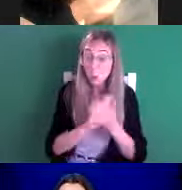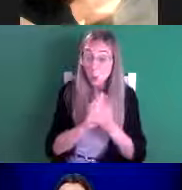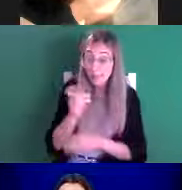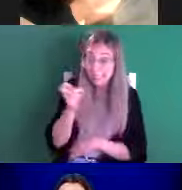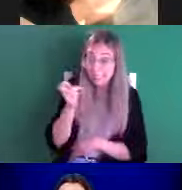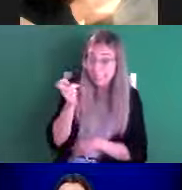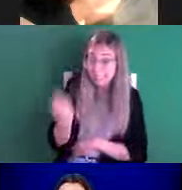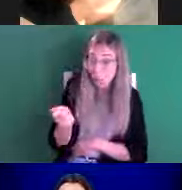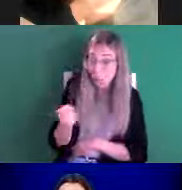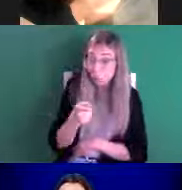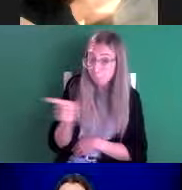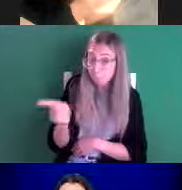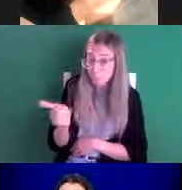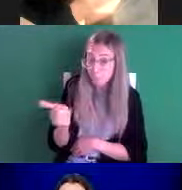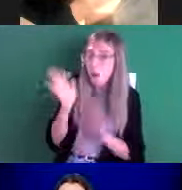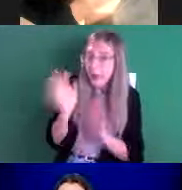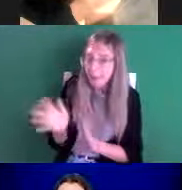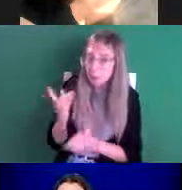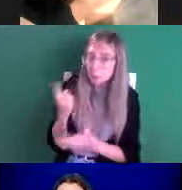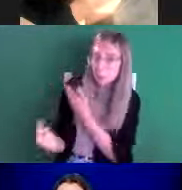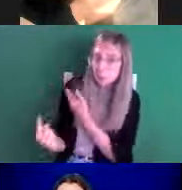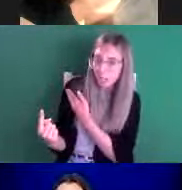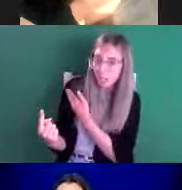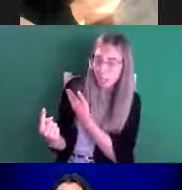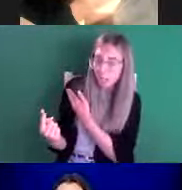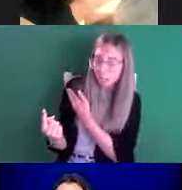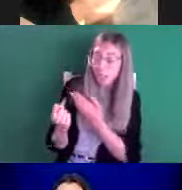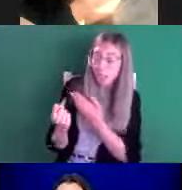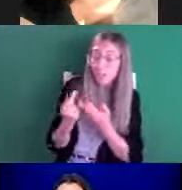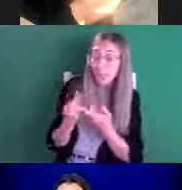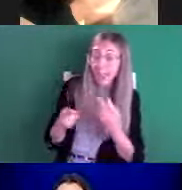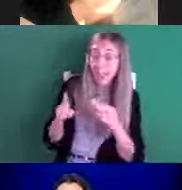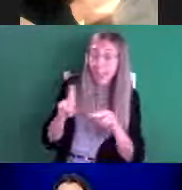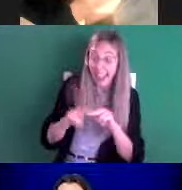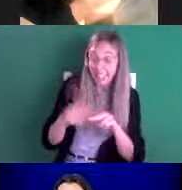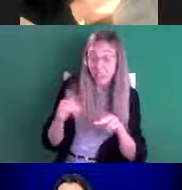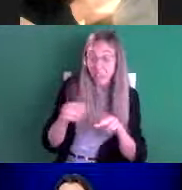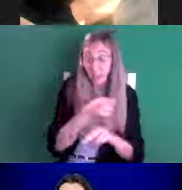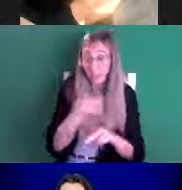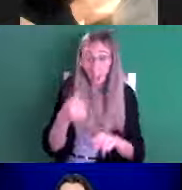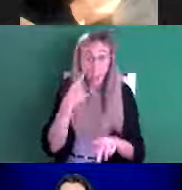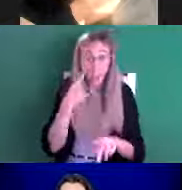be self-sufficient and if you're looking at a digital or a remote intervention you will